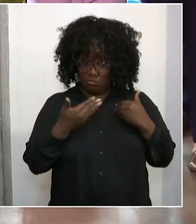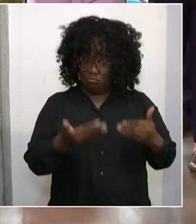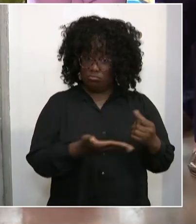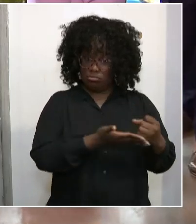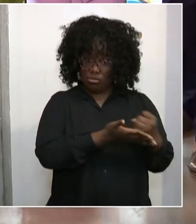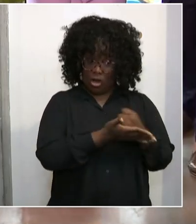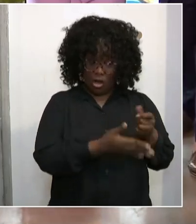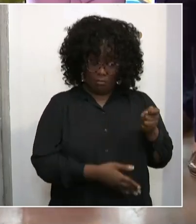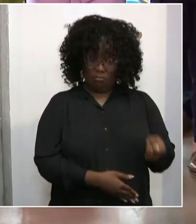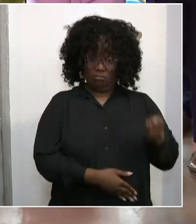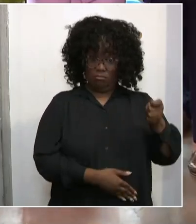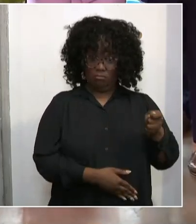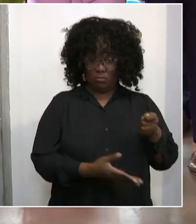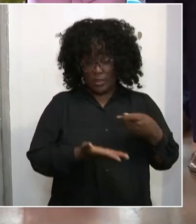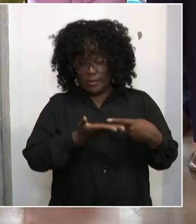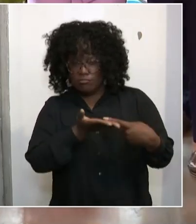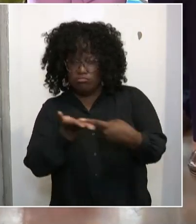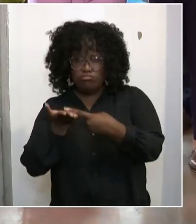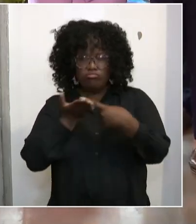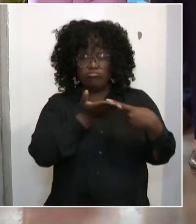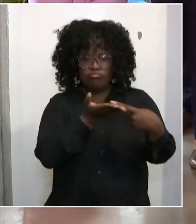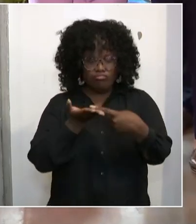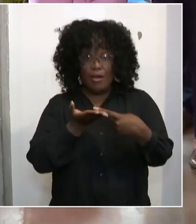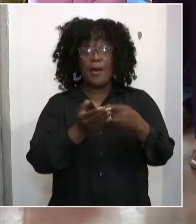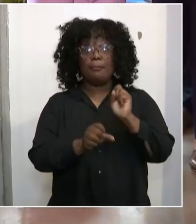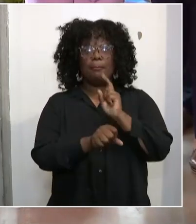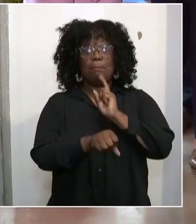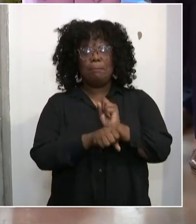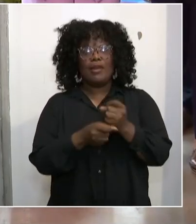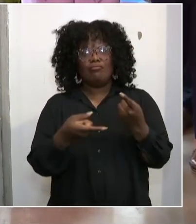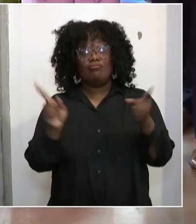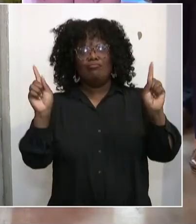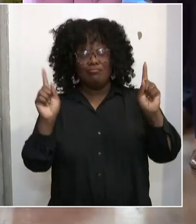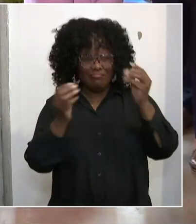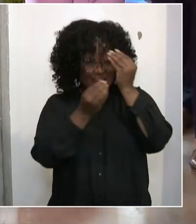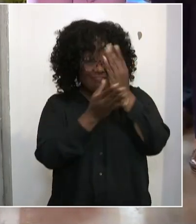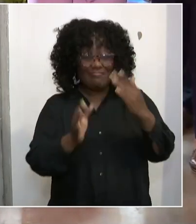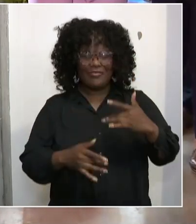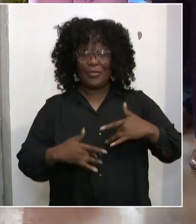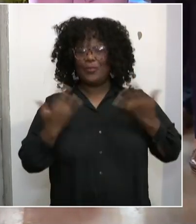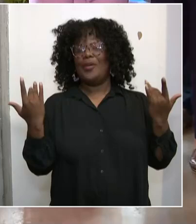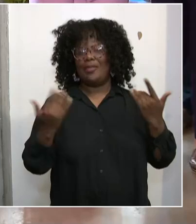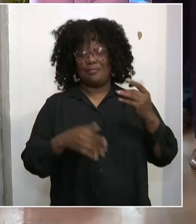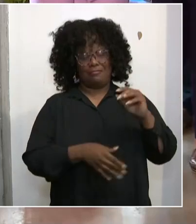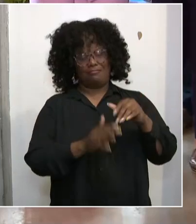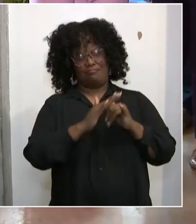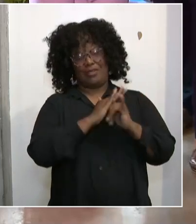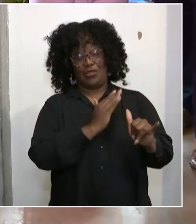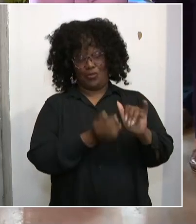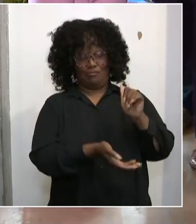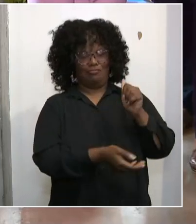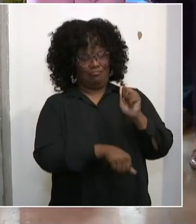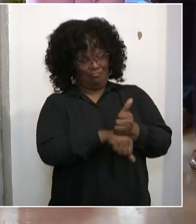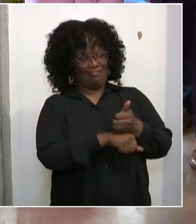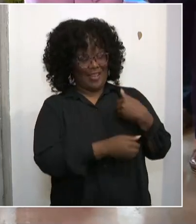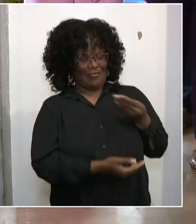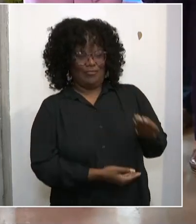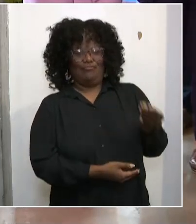but more importantly for our writing public, uh, that the mystery about how to pay, um, is over, uh,